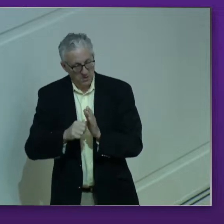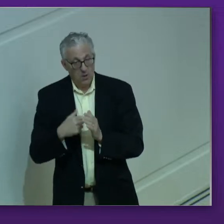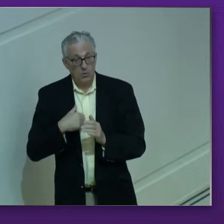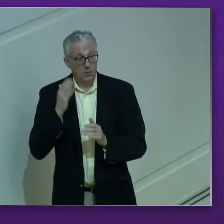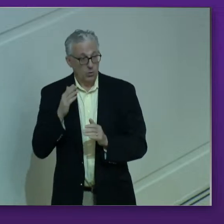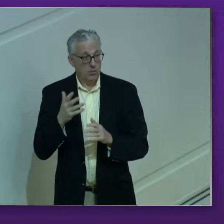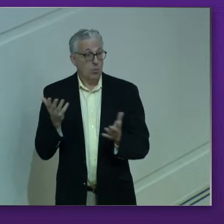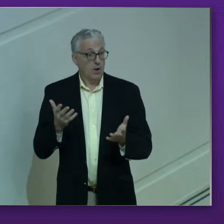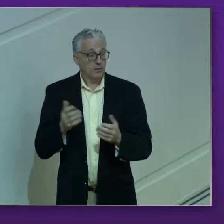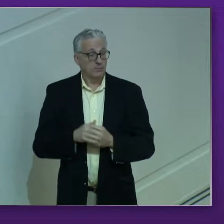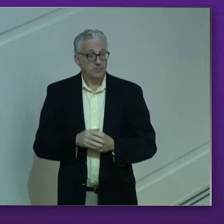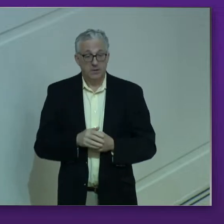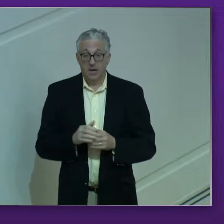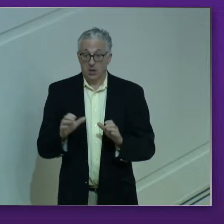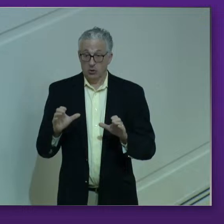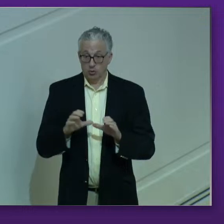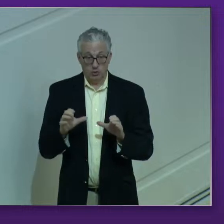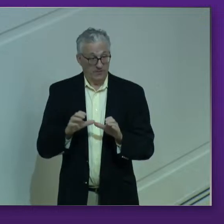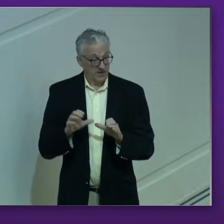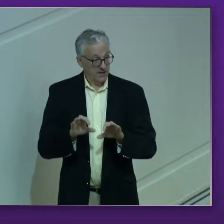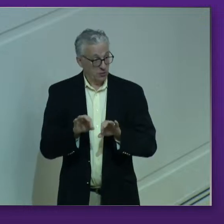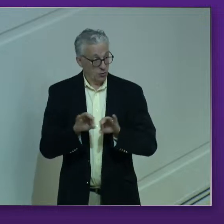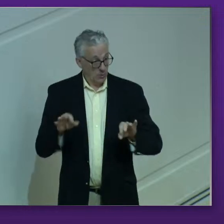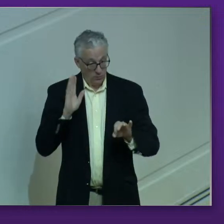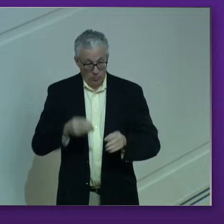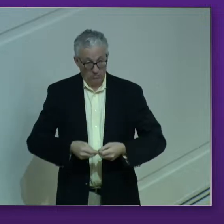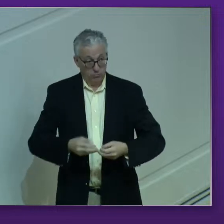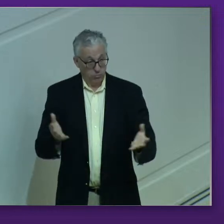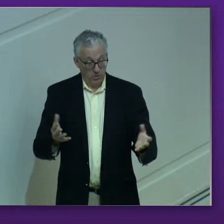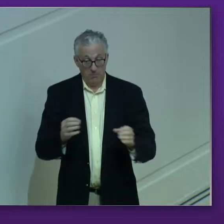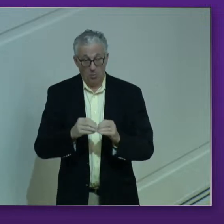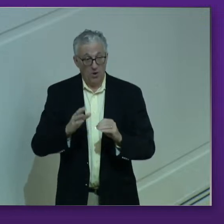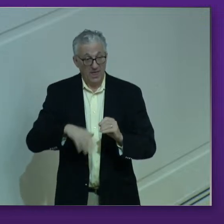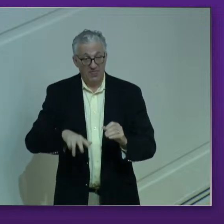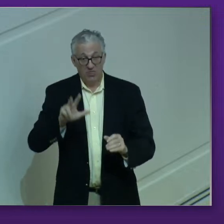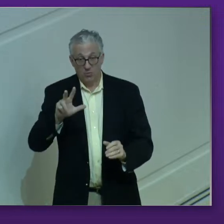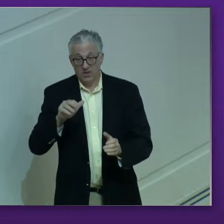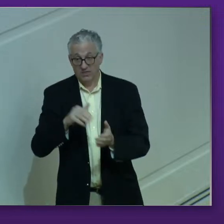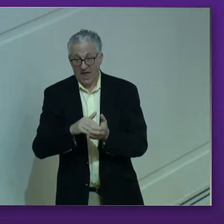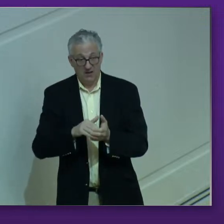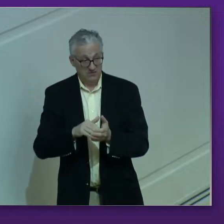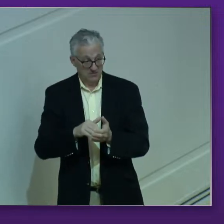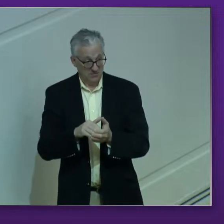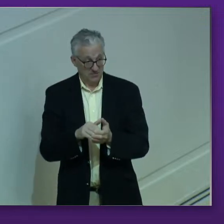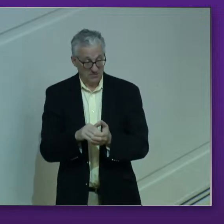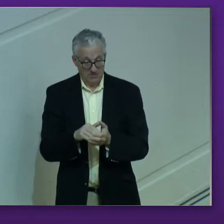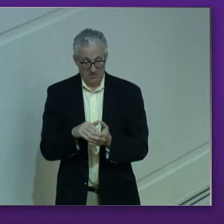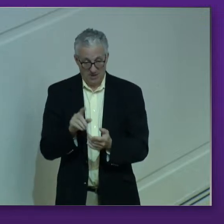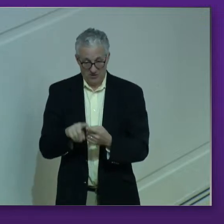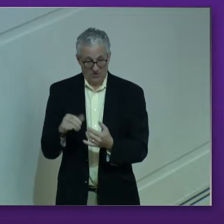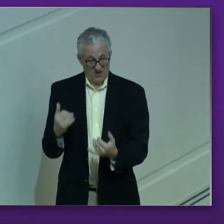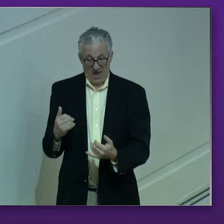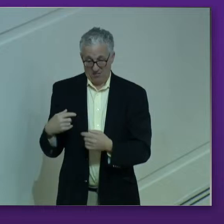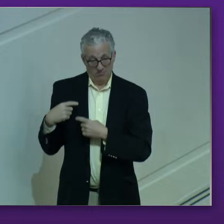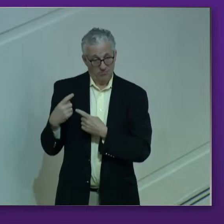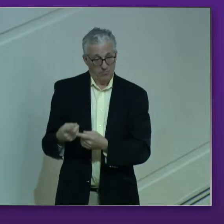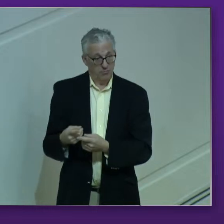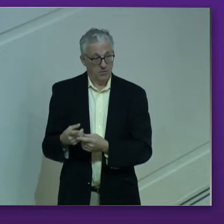[UNCLEAR AUDIO] WE HAVE A LOT TO CELEBRATE THIS YEAR THAT IS OBVIOUS WITH MORE THAN 1100 STUDENTS REGISTERED TO